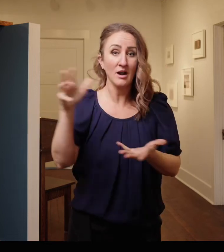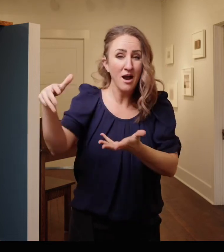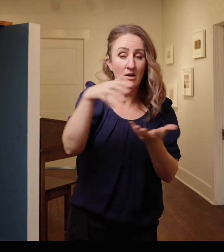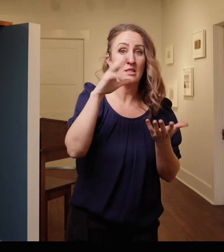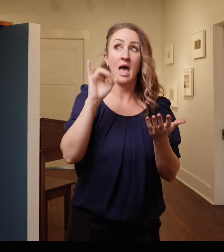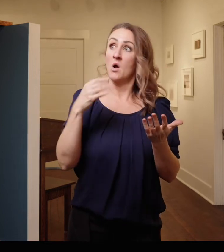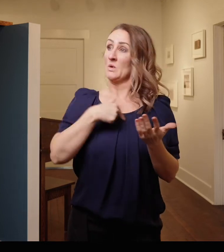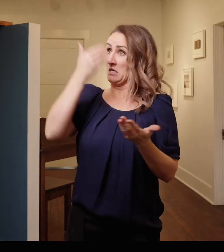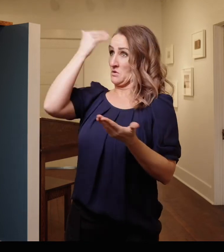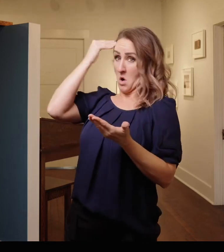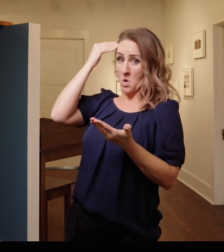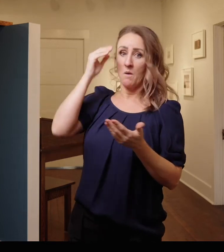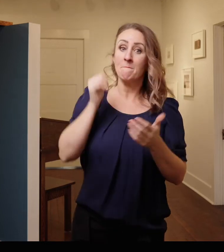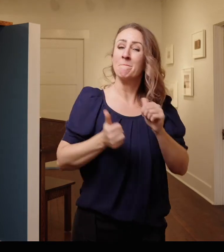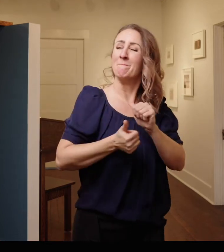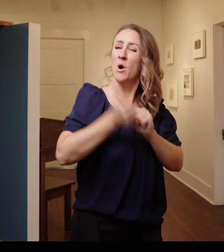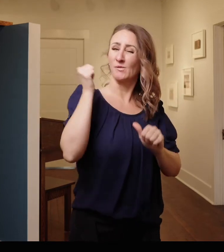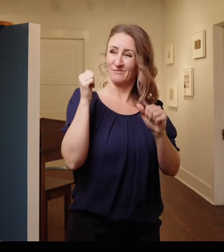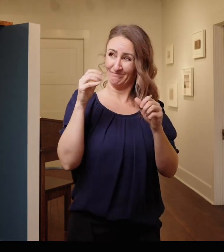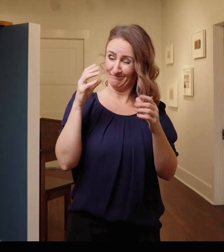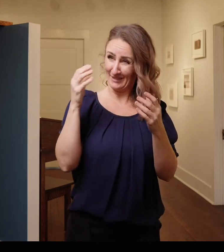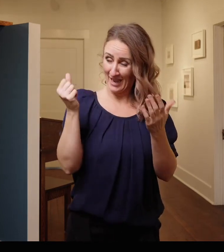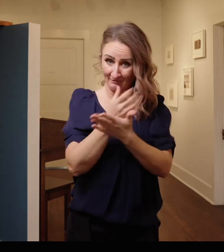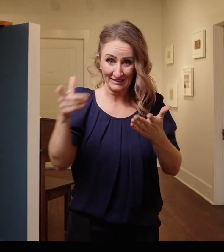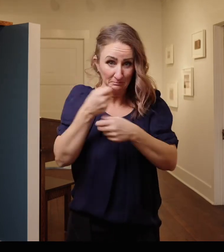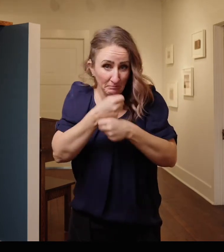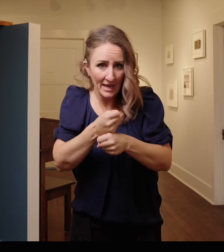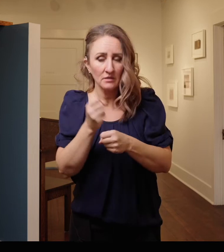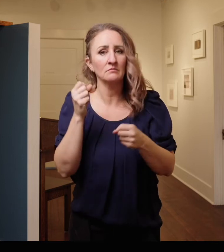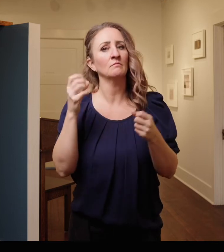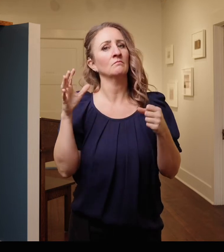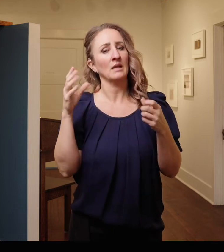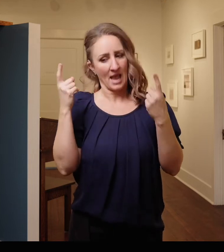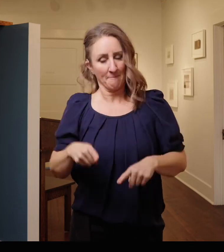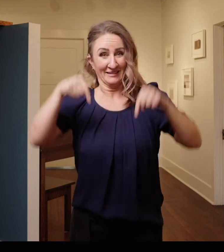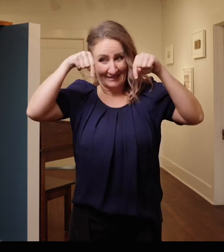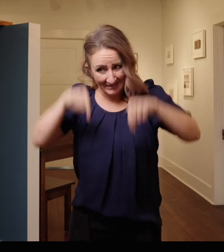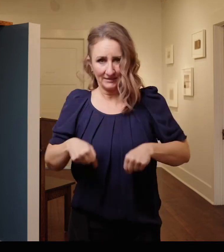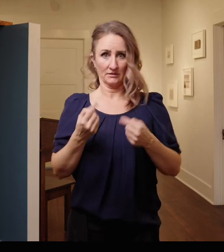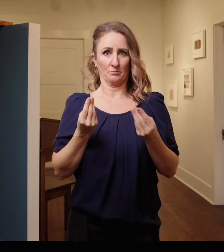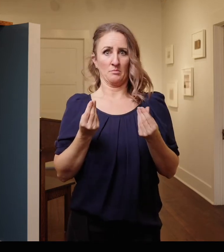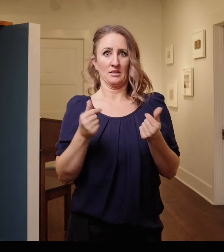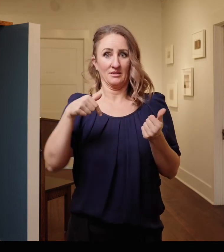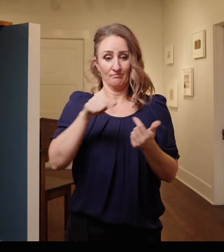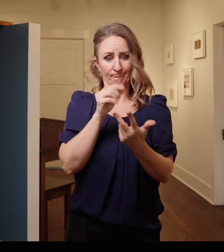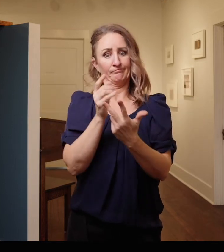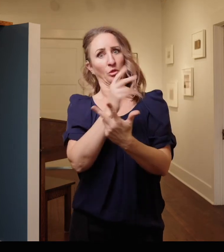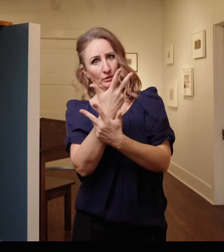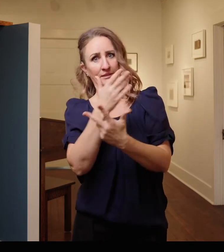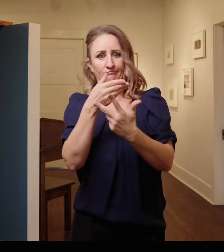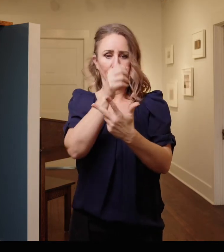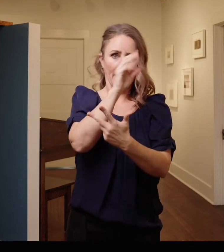were made while he lived in the house, Shed, and Trailer on this property.